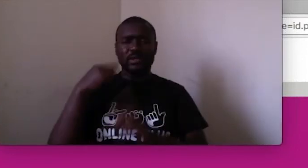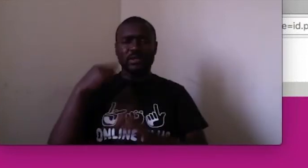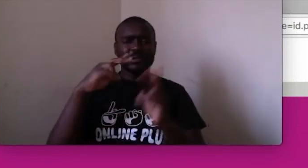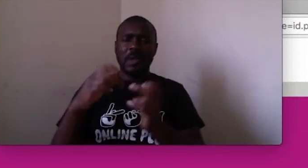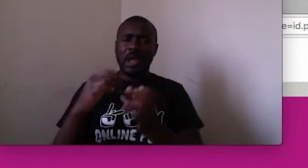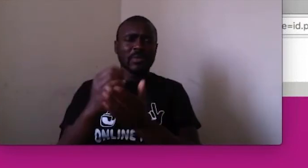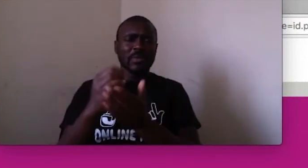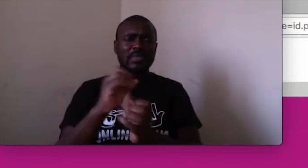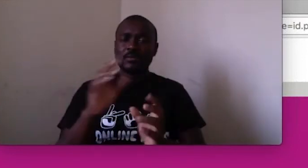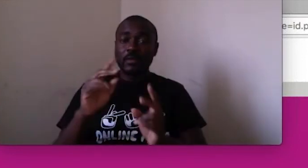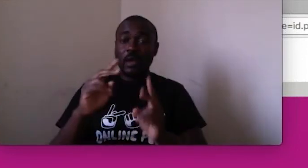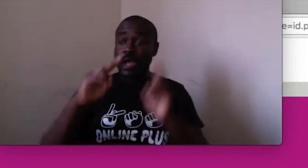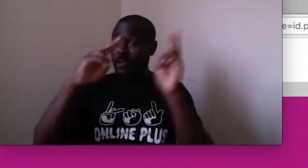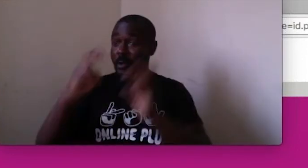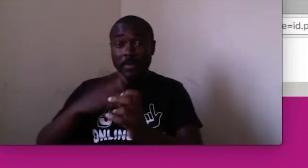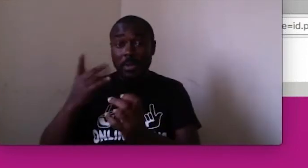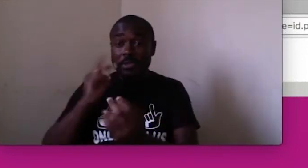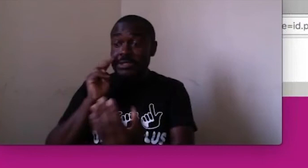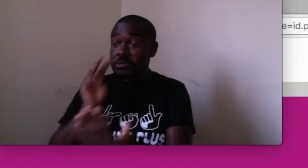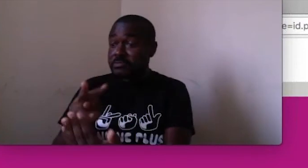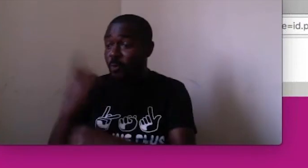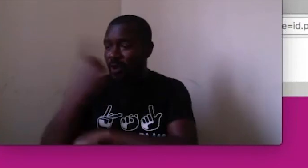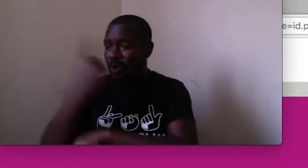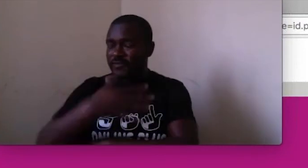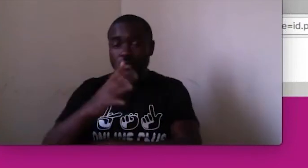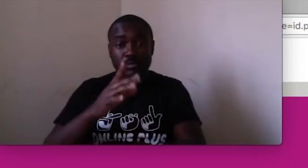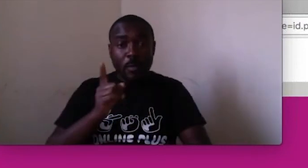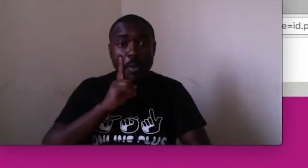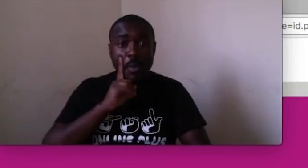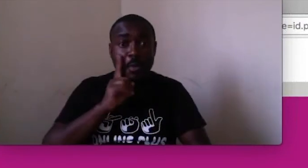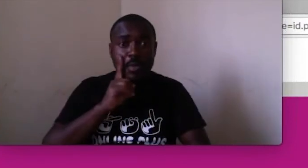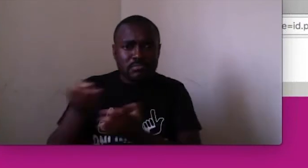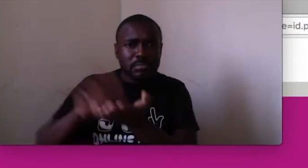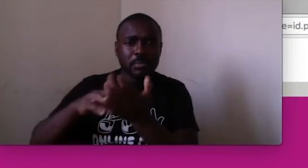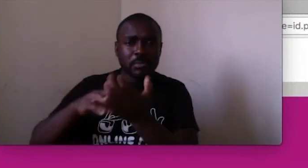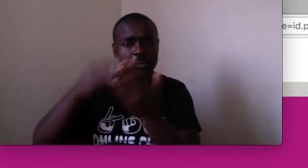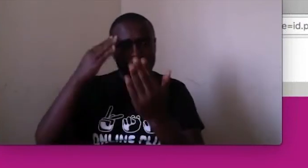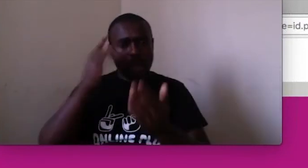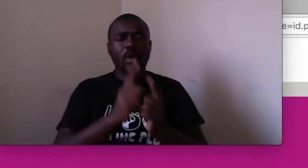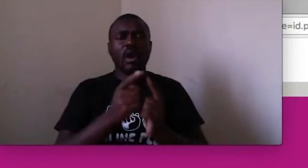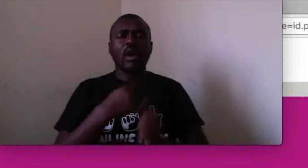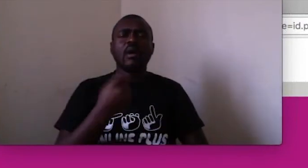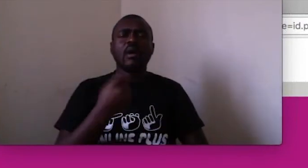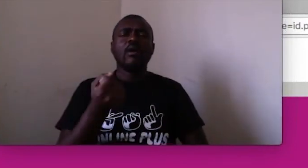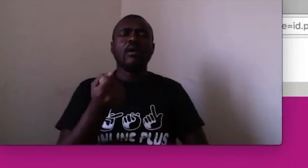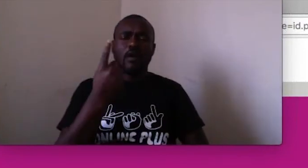but then people download it but now really understanding that you have to have the matrix